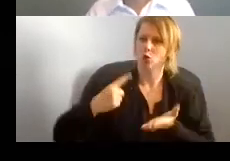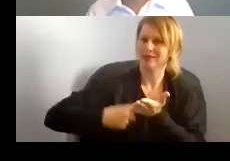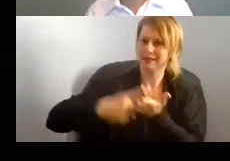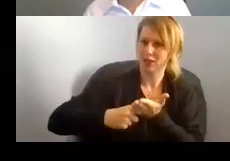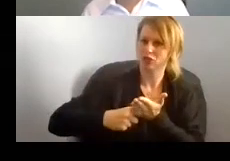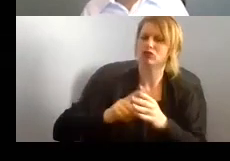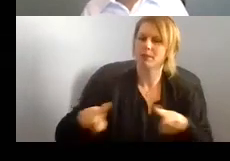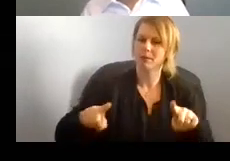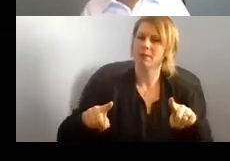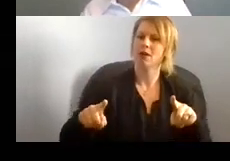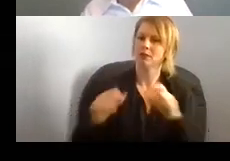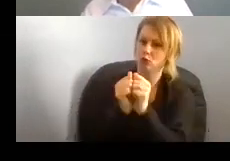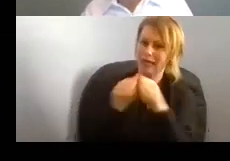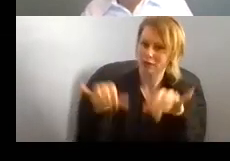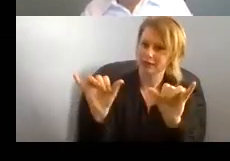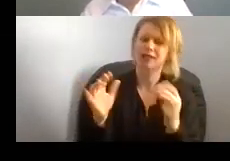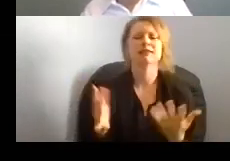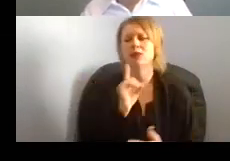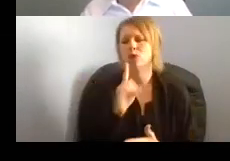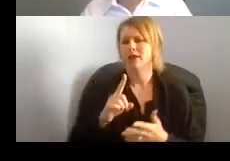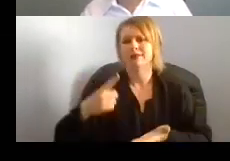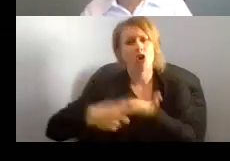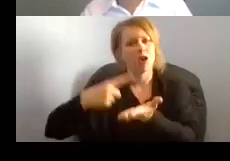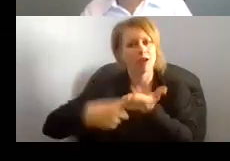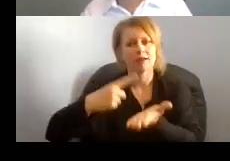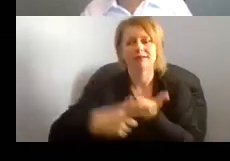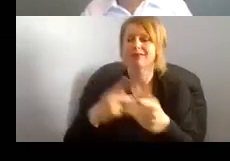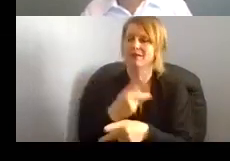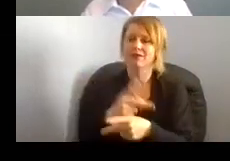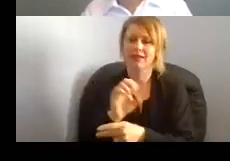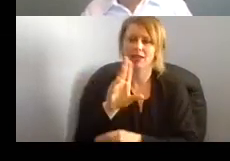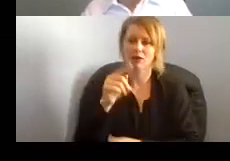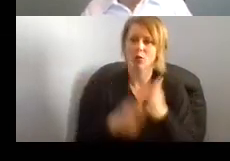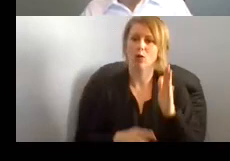So I think – figure out what works for you. Figure out what your unique stressors are.